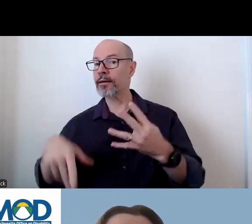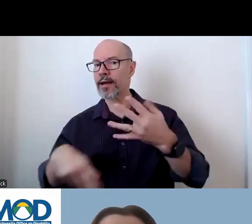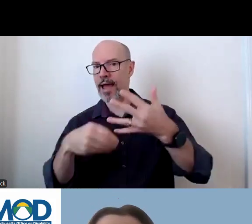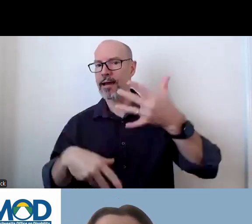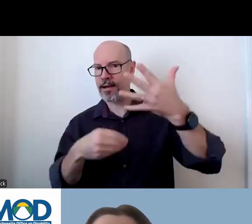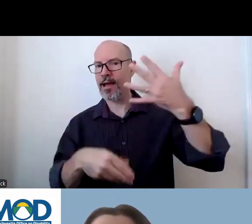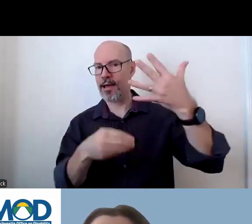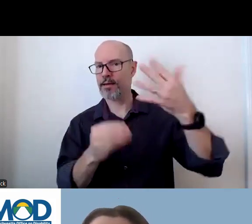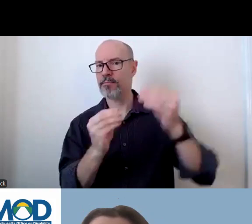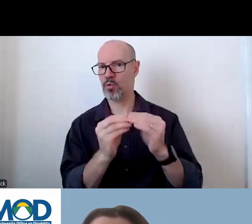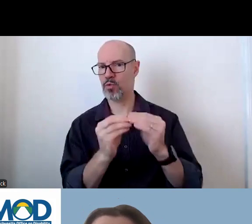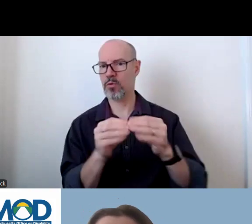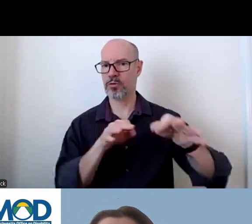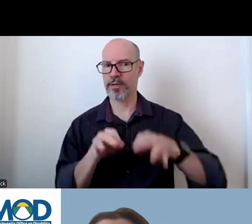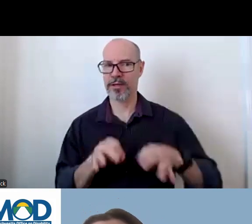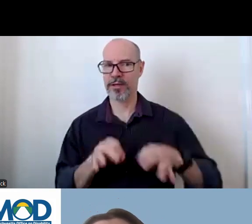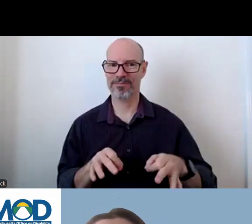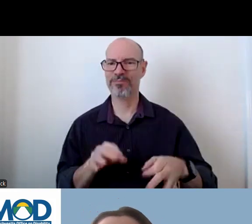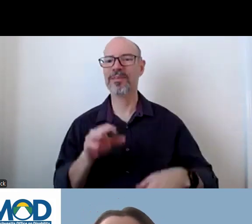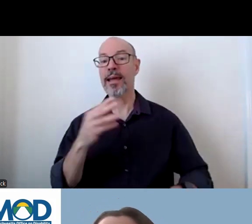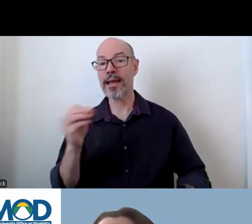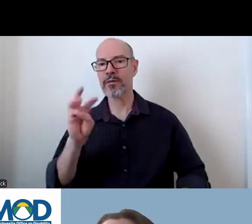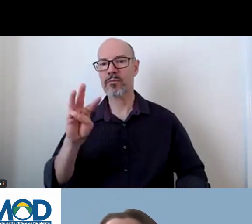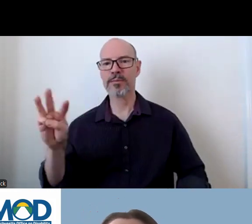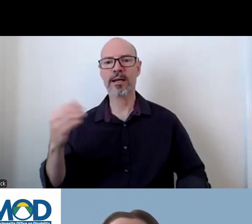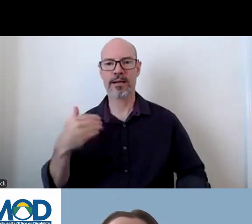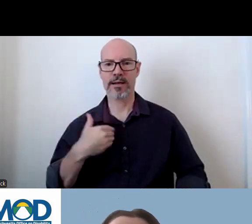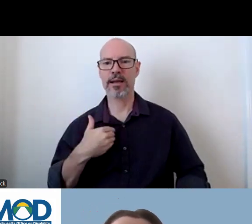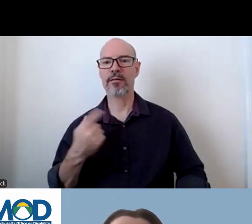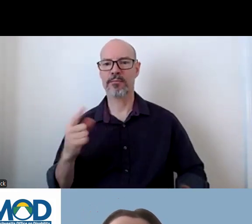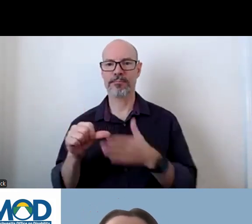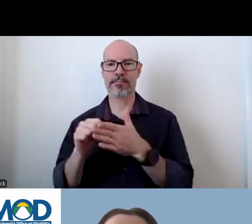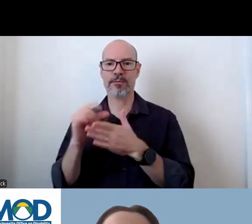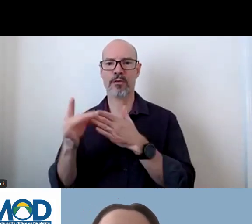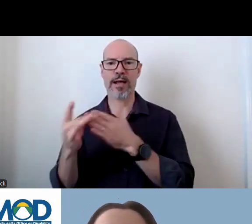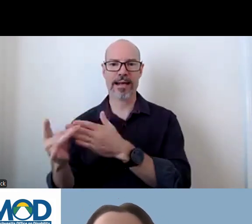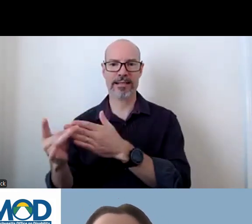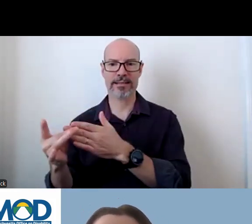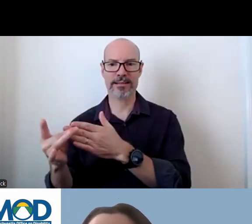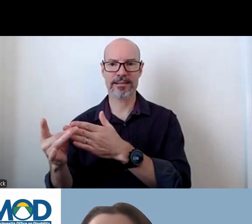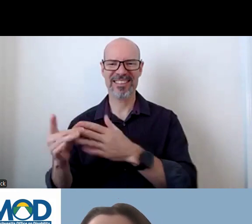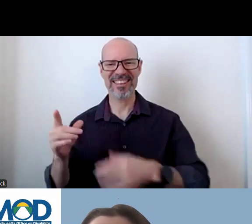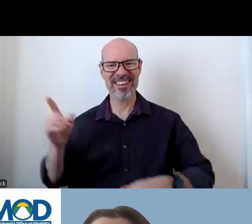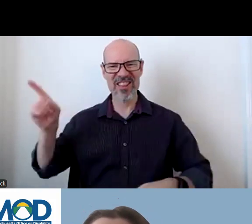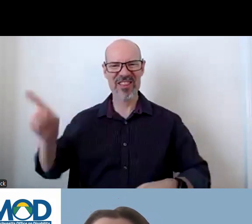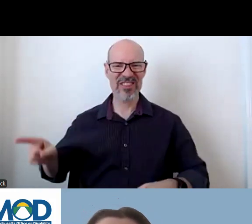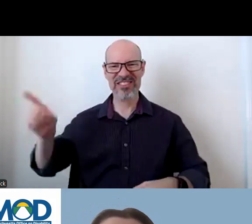We're planning on adding more. And we also have a guidance So, those are about accessible, like, Word